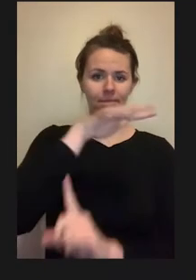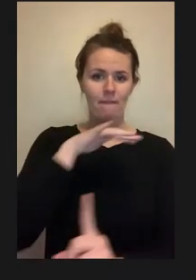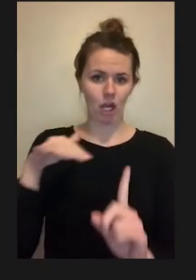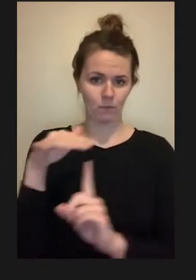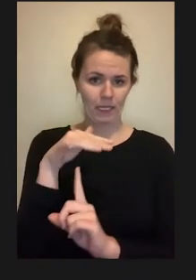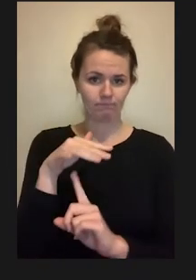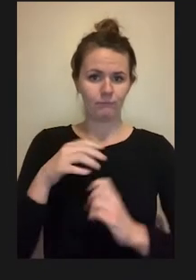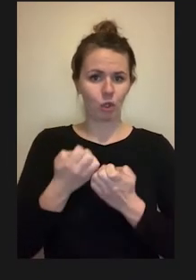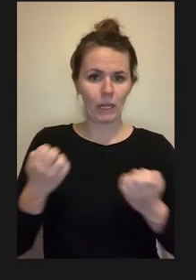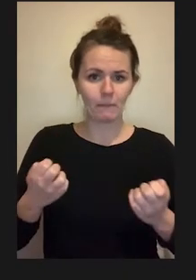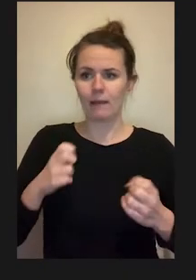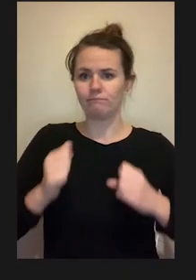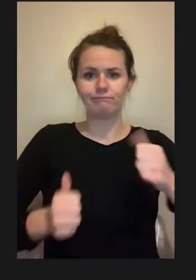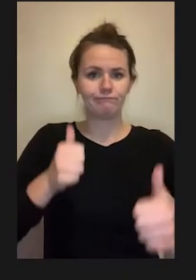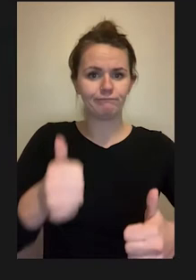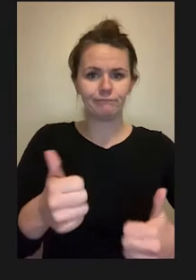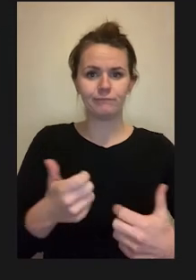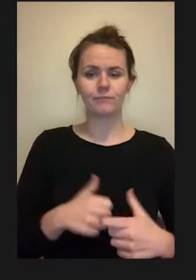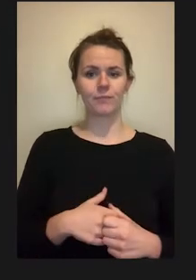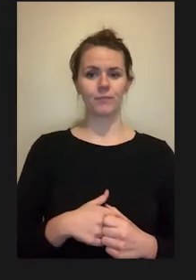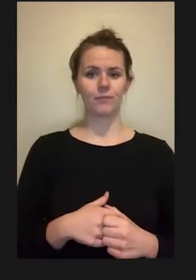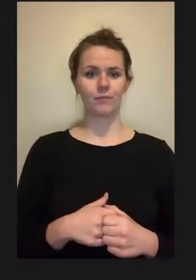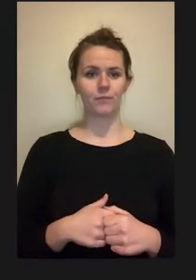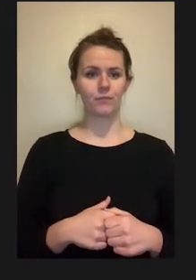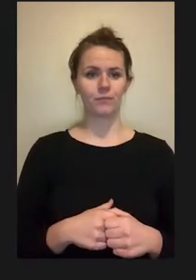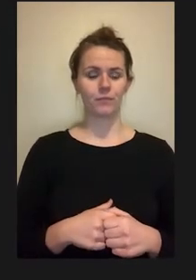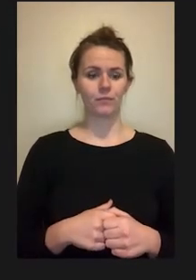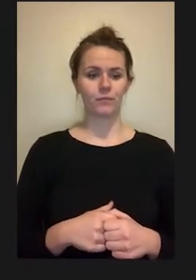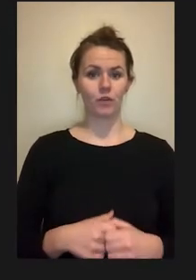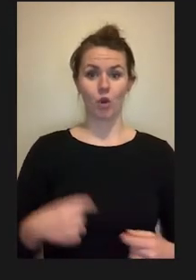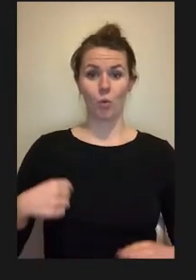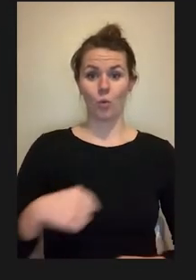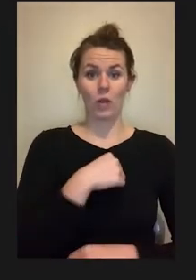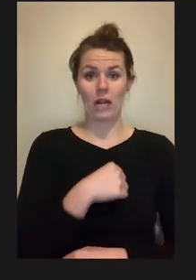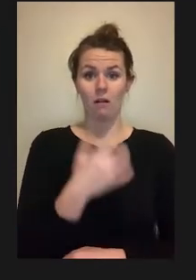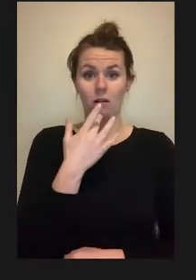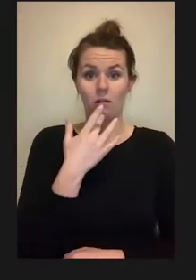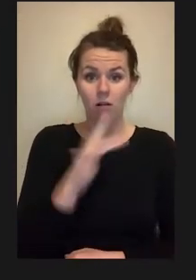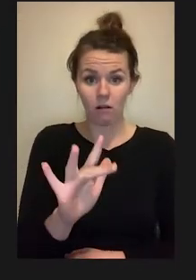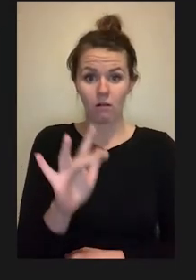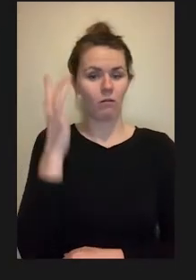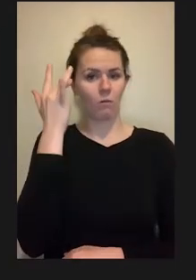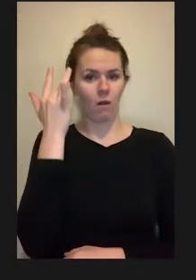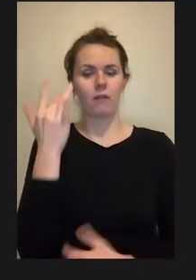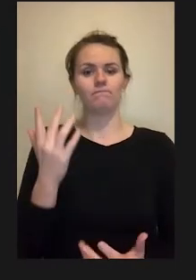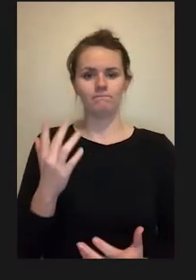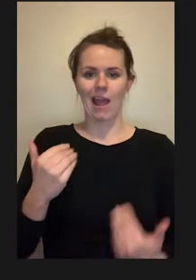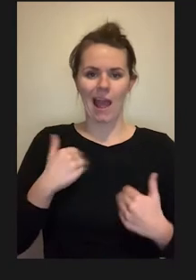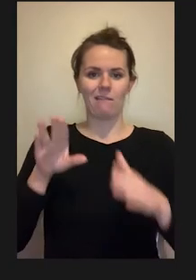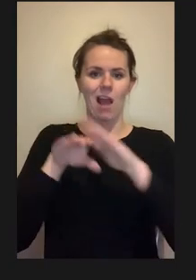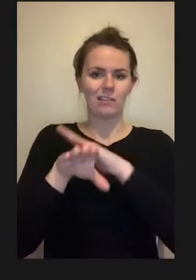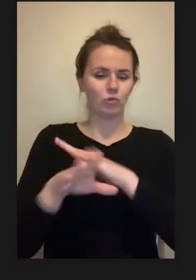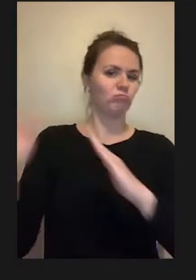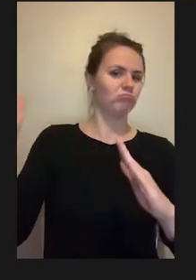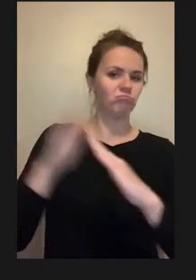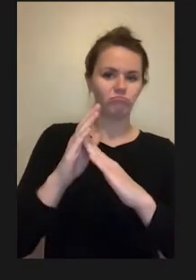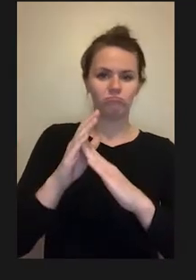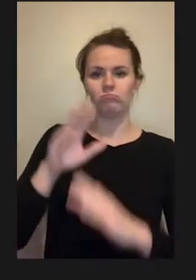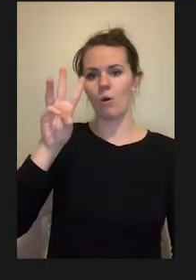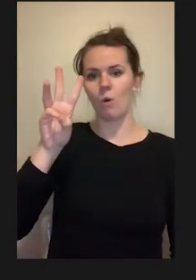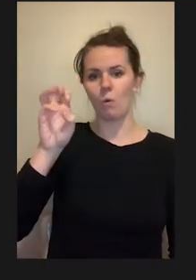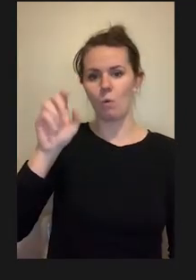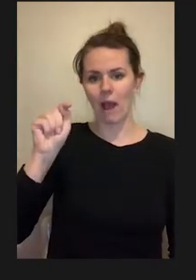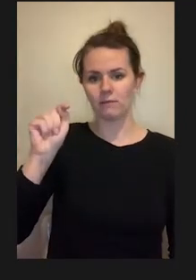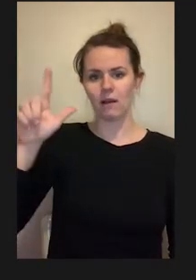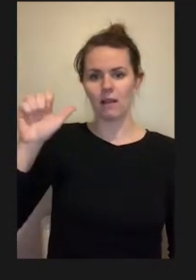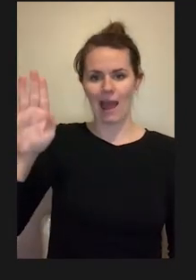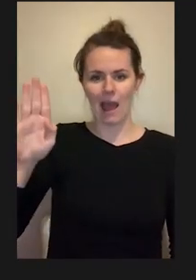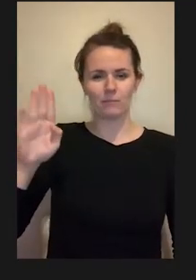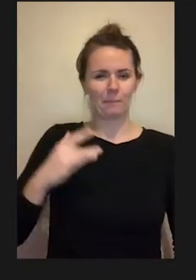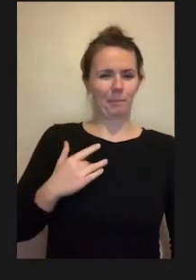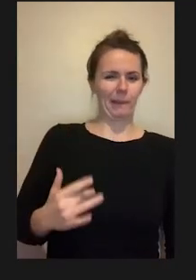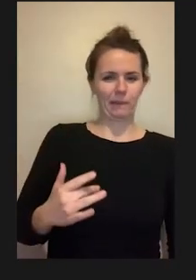We were lucky to have access to a state of an art wet lab that we could study to investigate.